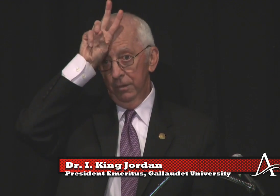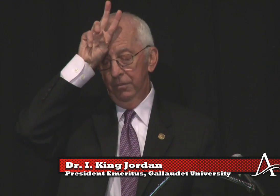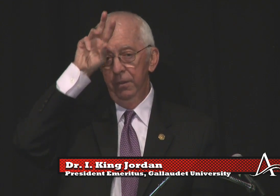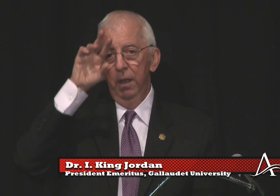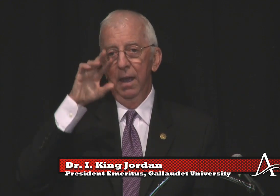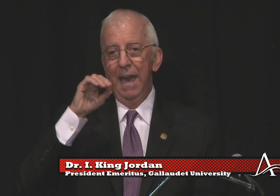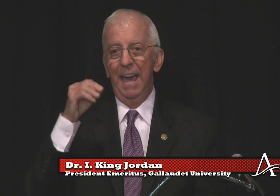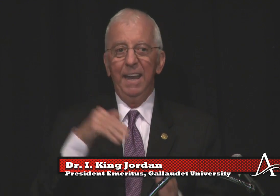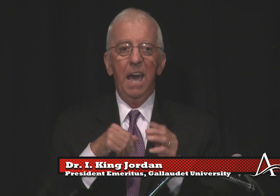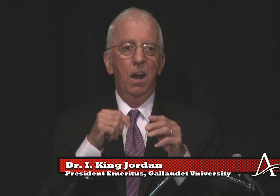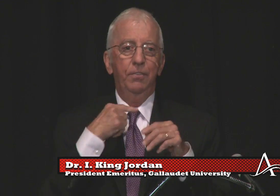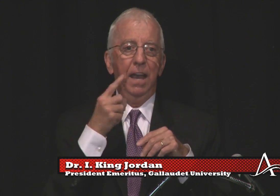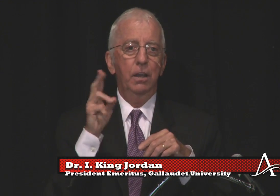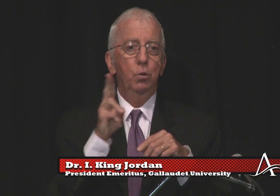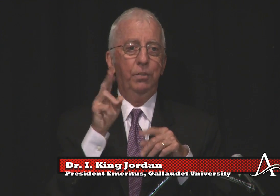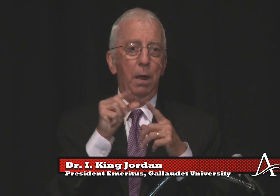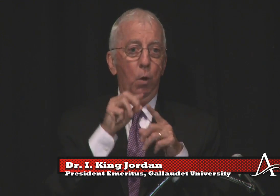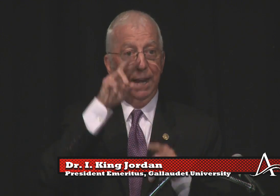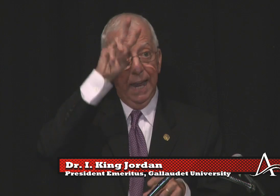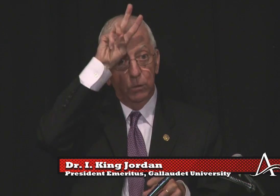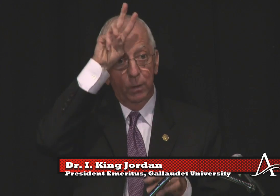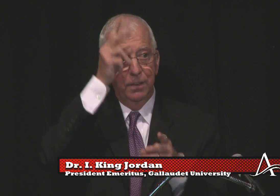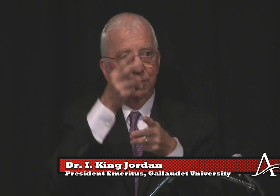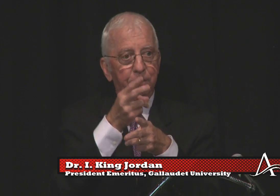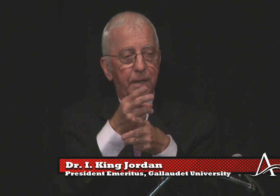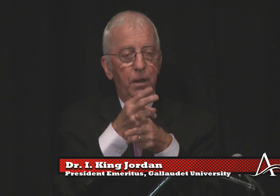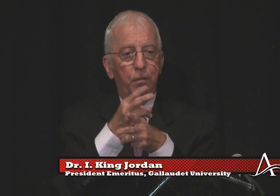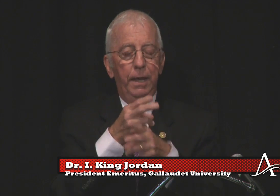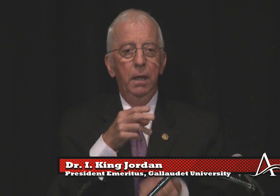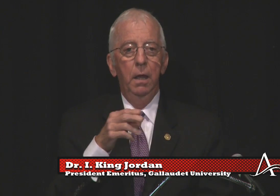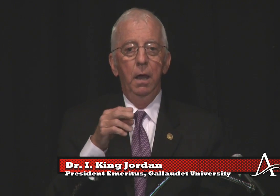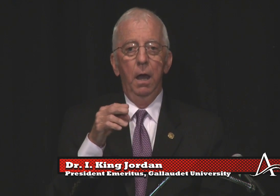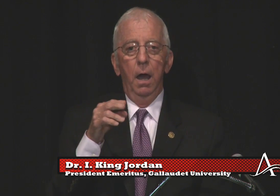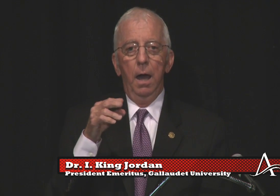And again I'll say I use that word ignorance carefully.